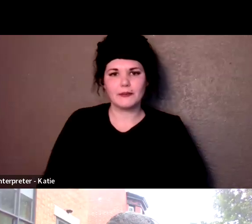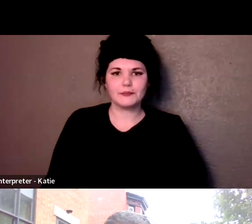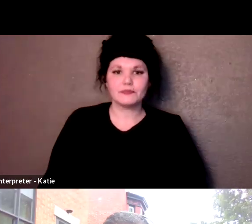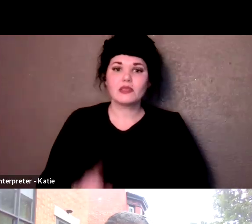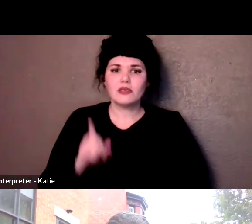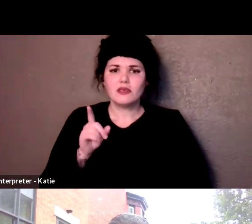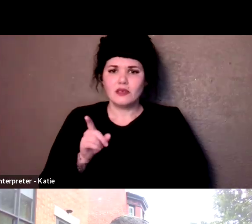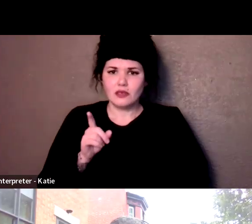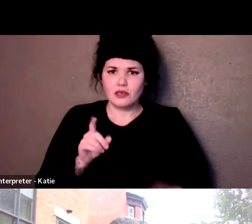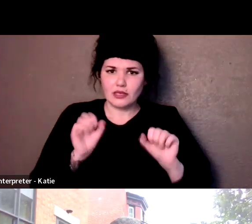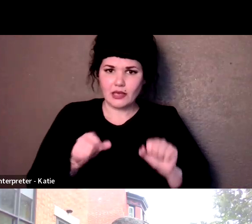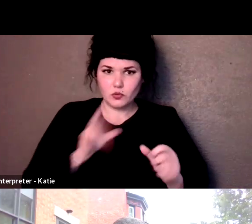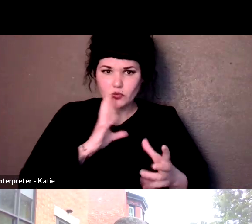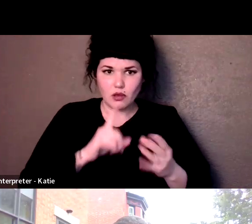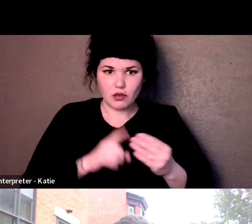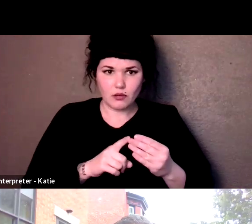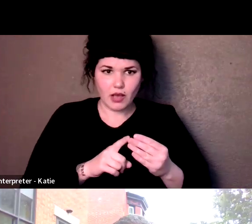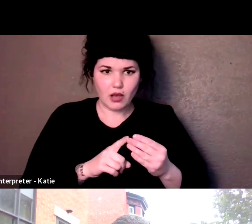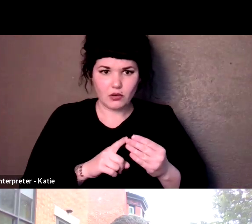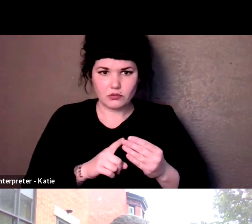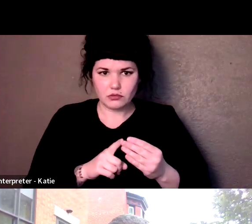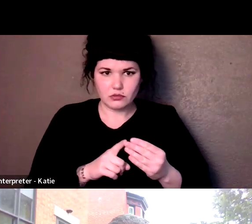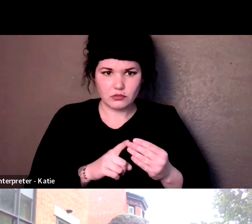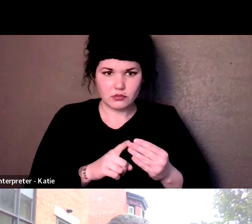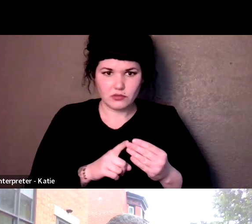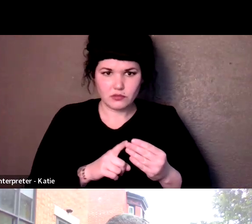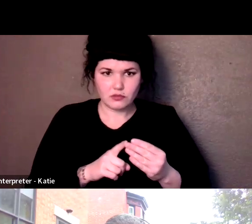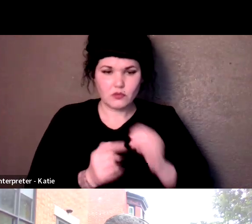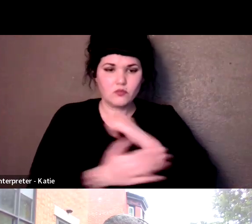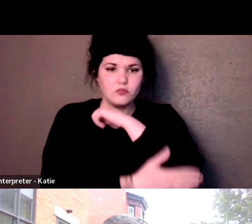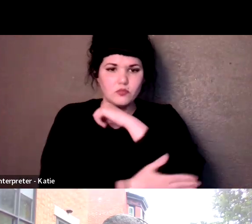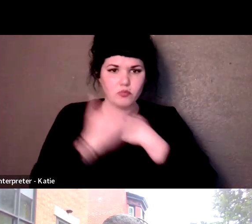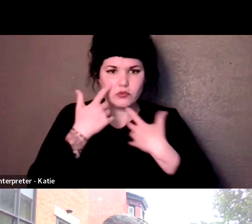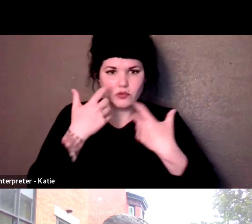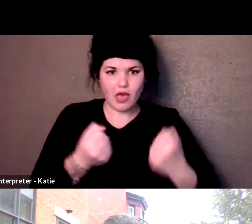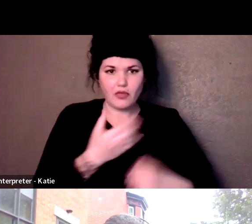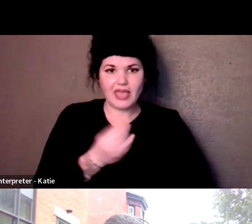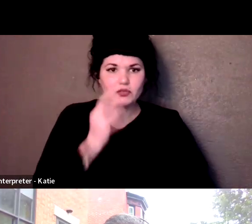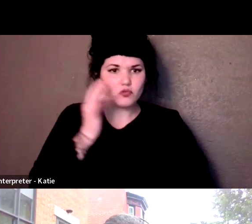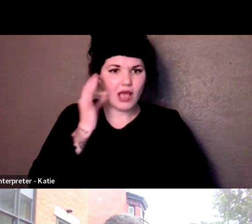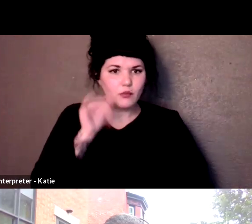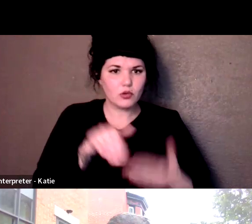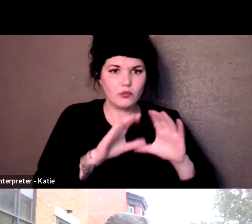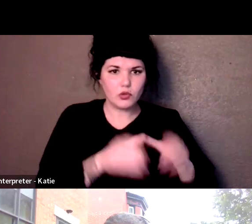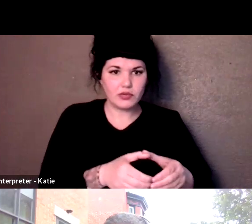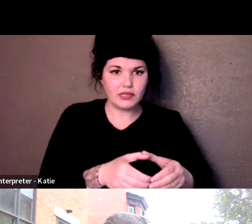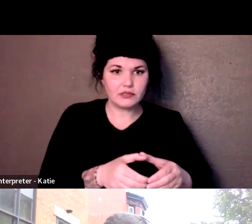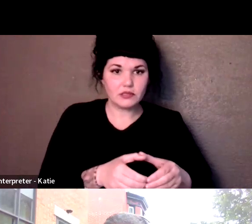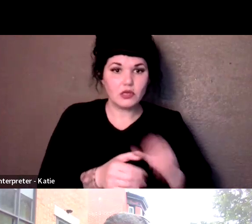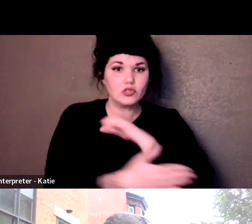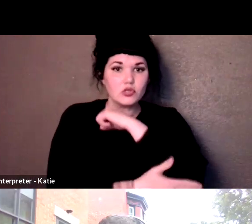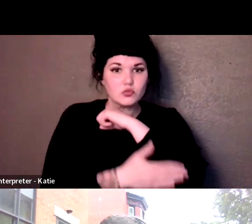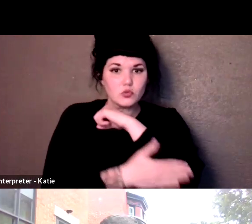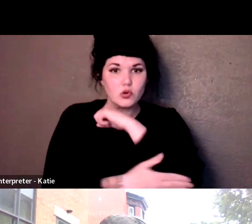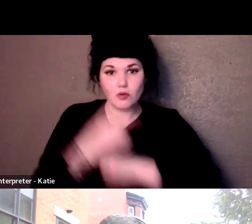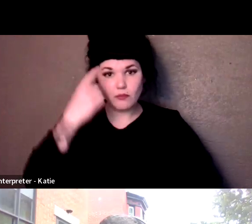of rural mental health and tribal communities? Does Rural Minds have a reach there?" CHUCK: We are not